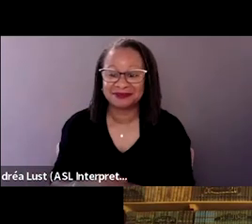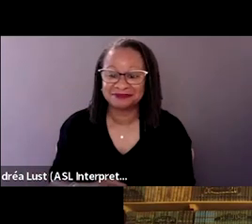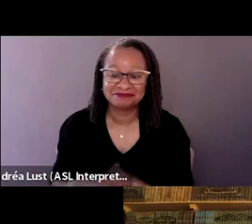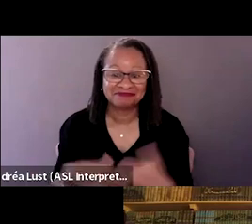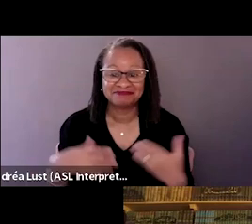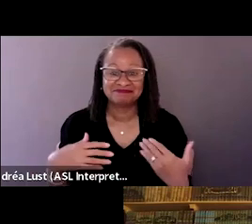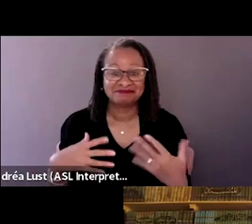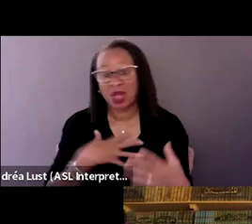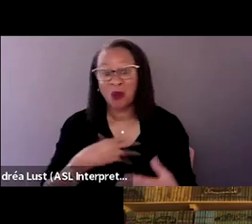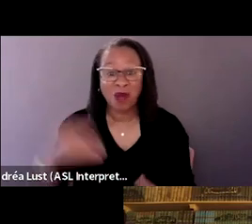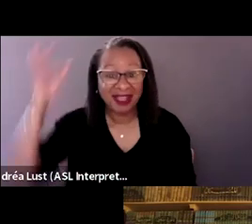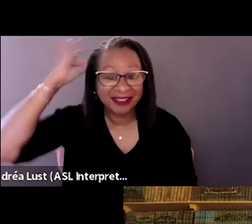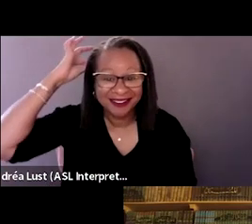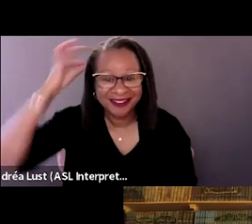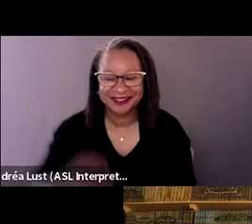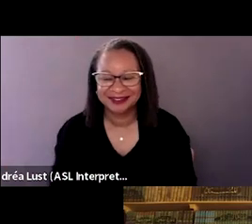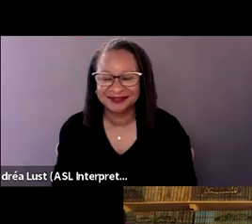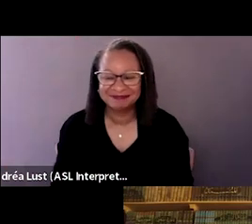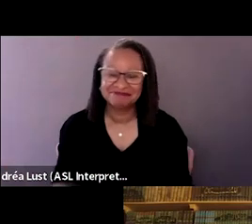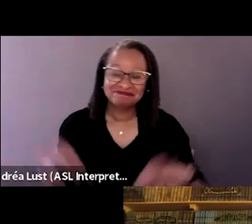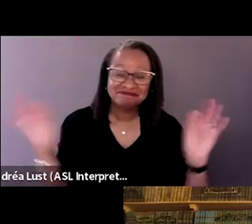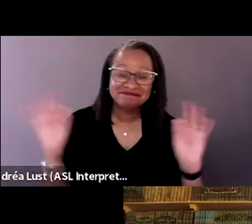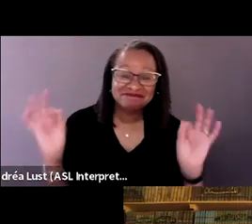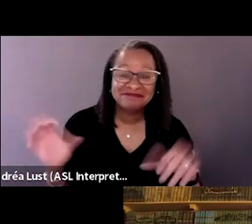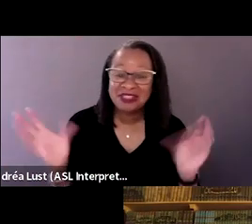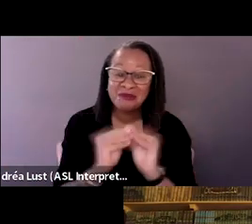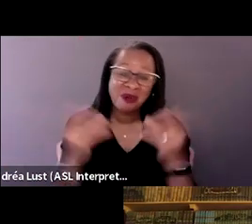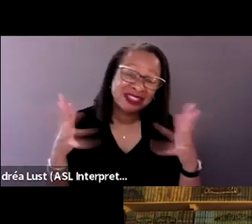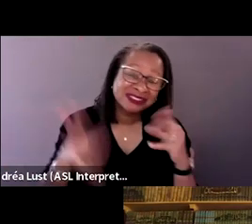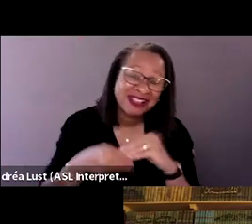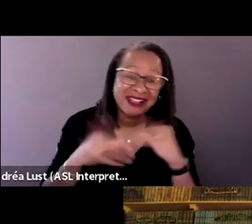white hair, and nothing more to add, you are welcome.